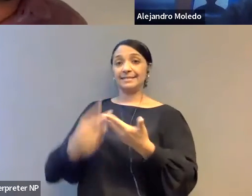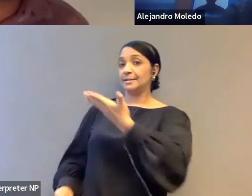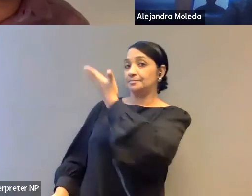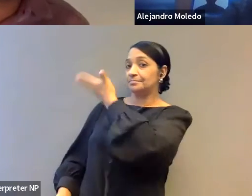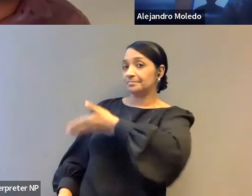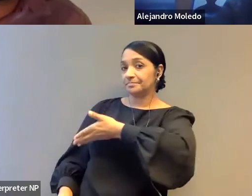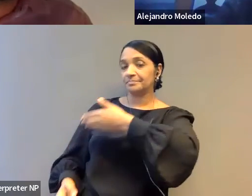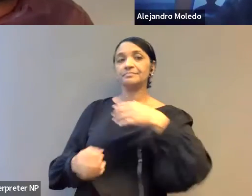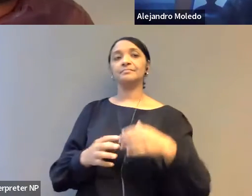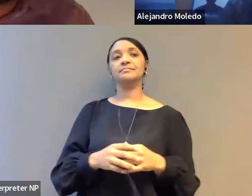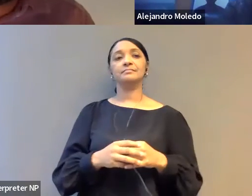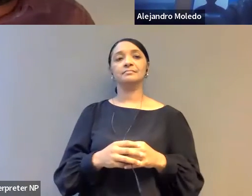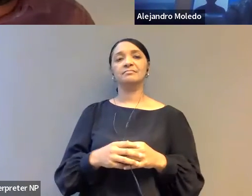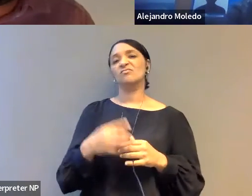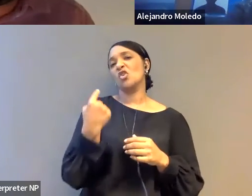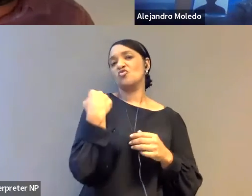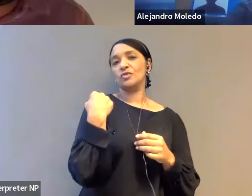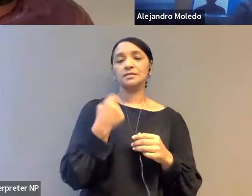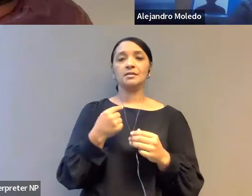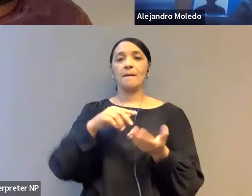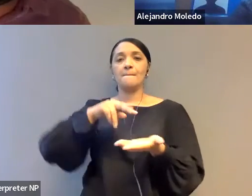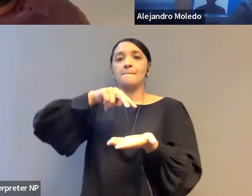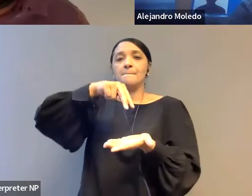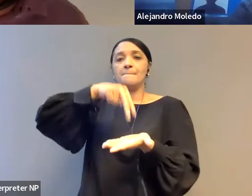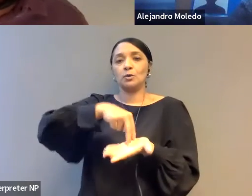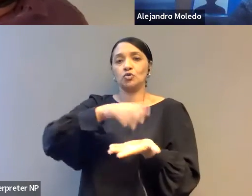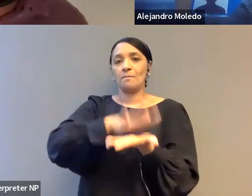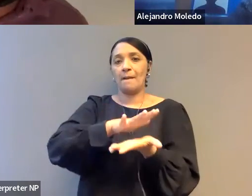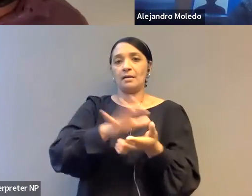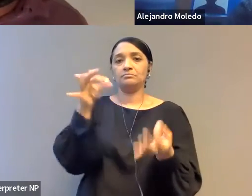the most recent position papers of EDF.